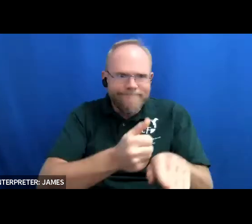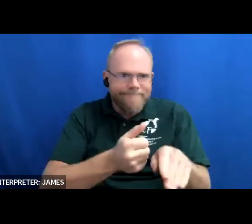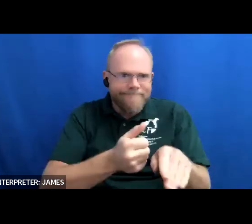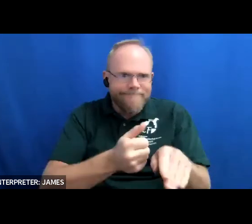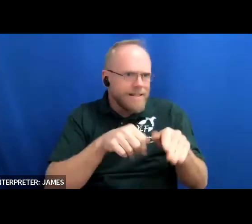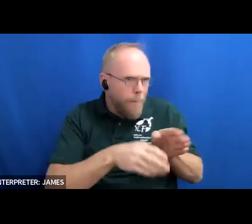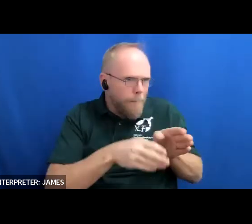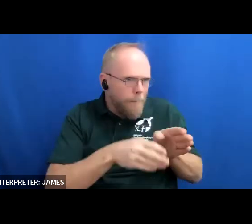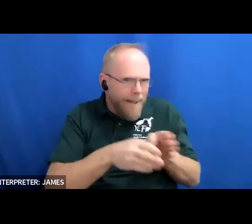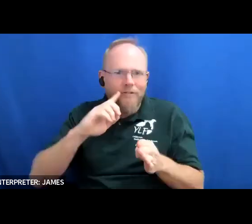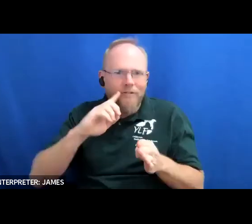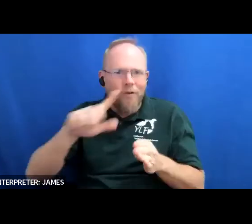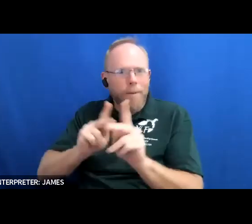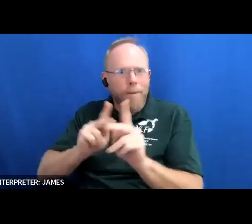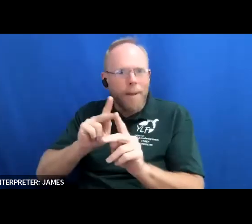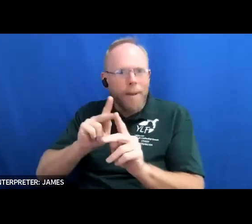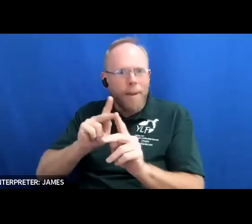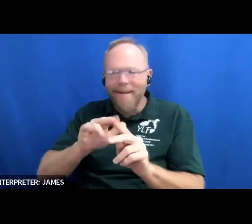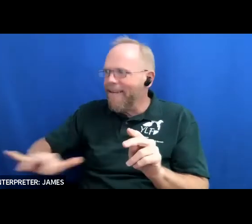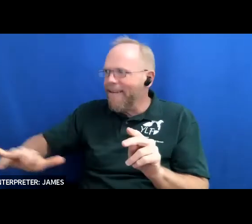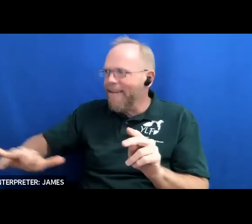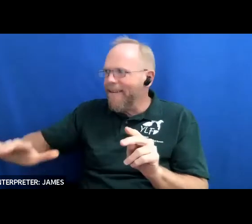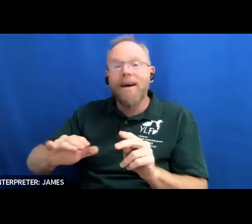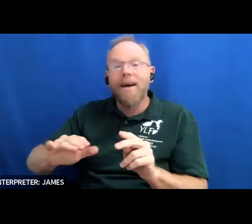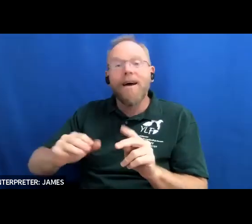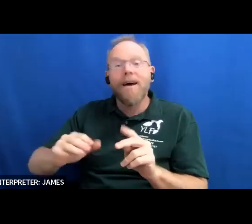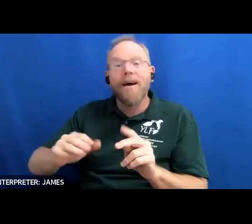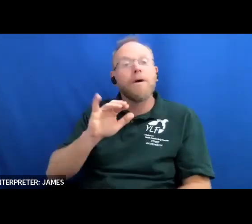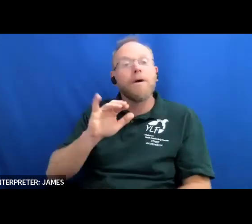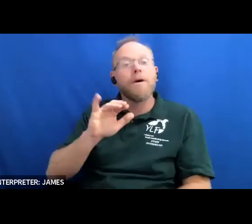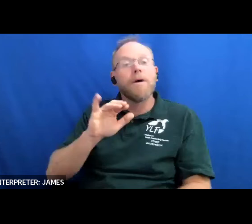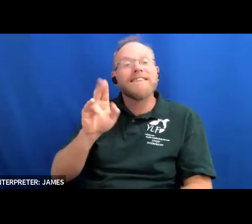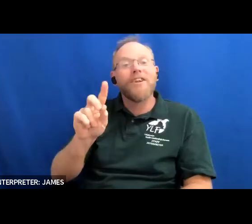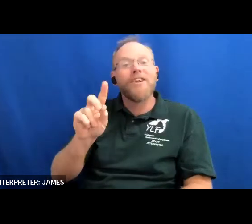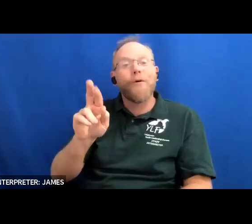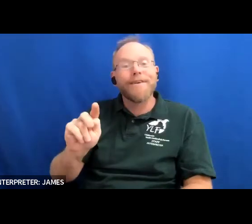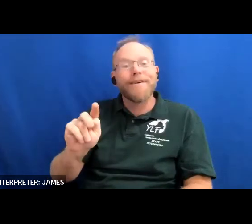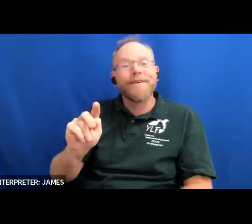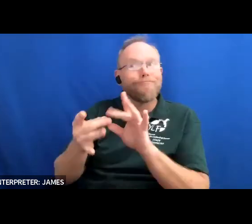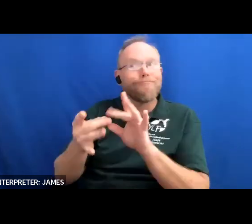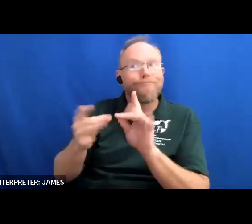in the words of justin dart disability is a normal part of the human experience